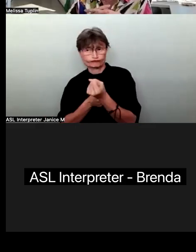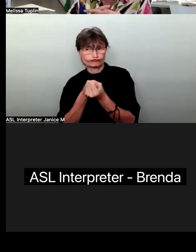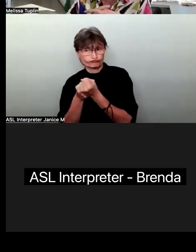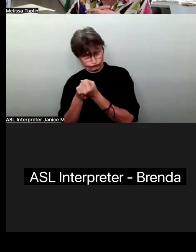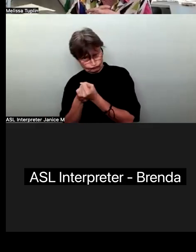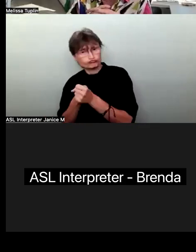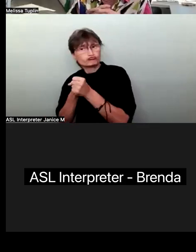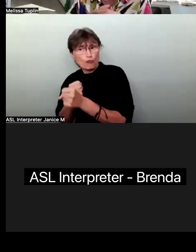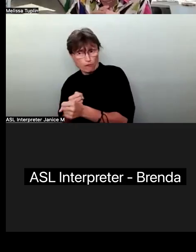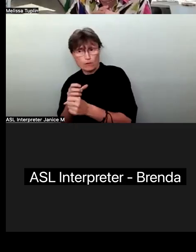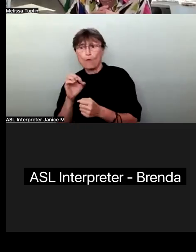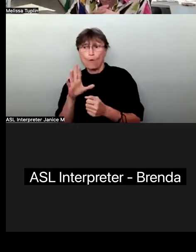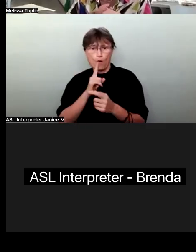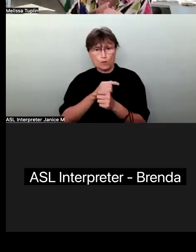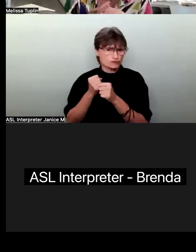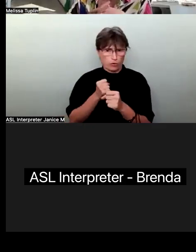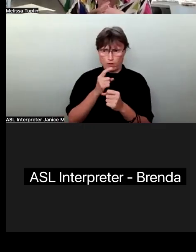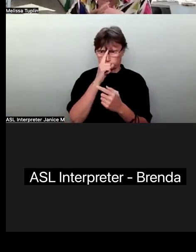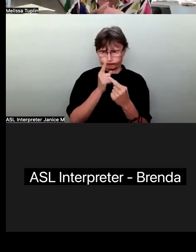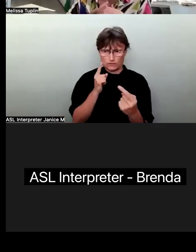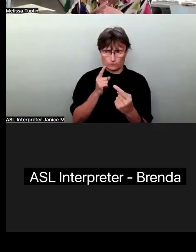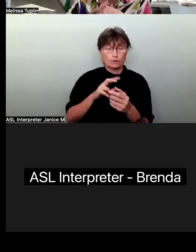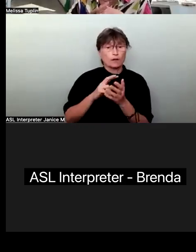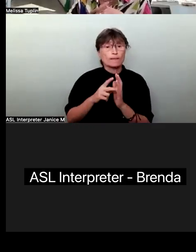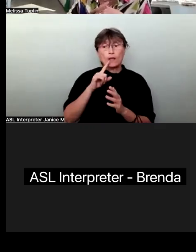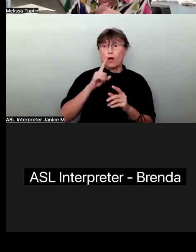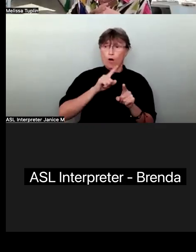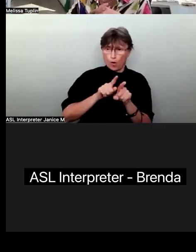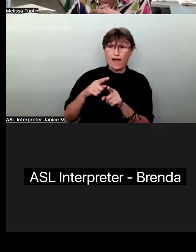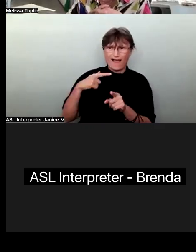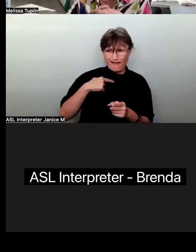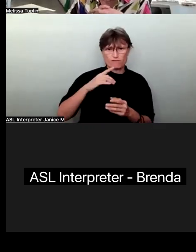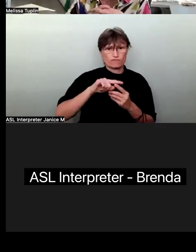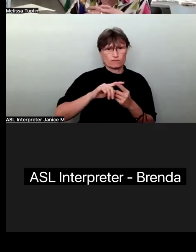those statements numerical scores behind the scenes to come up with a total maximum a score